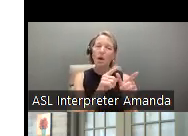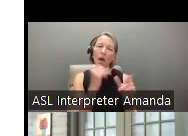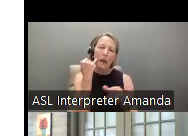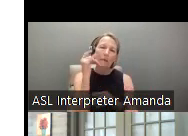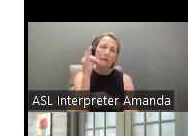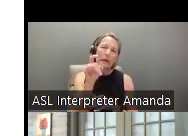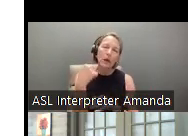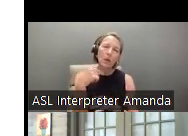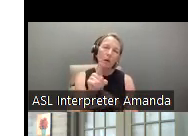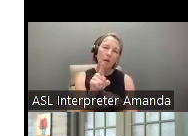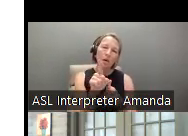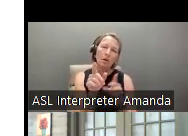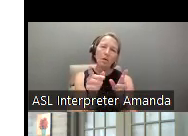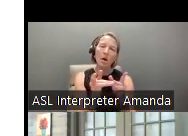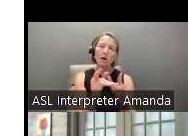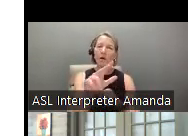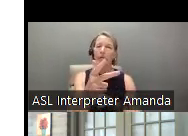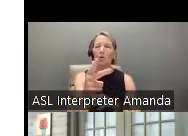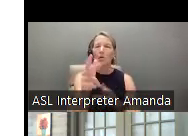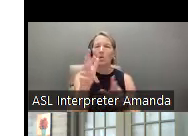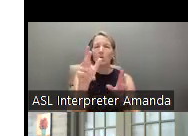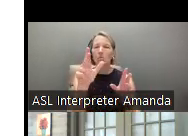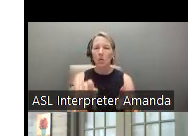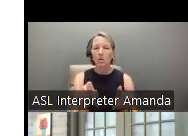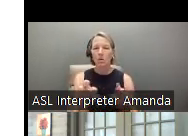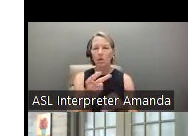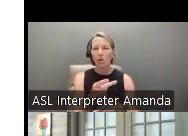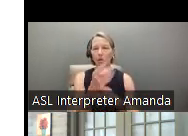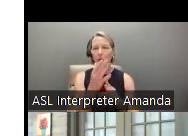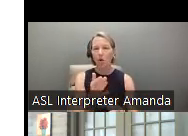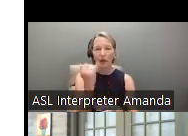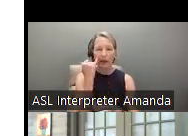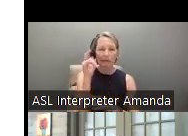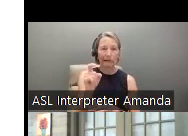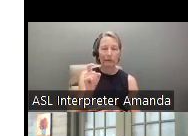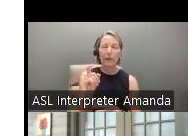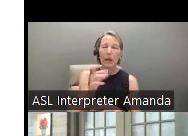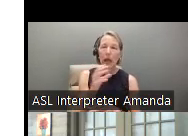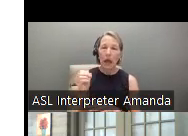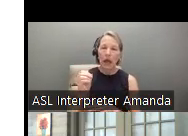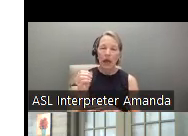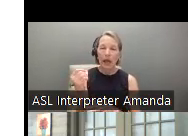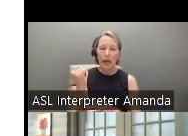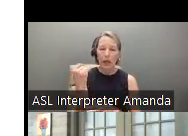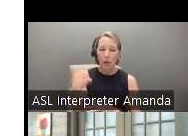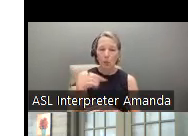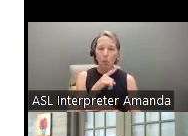we can also contact a third party or guardian um if need be and when we uh make contact with you